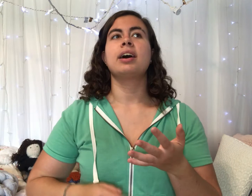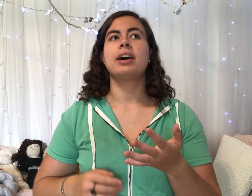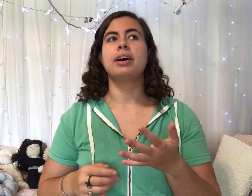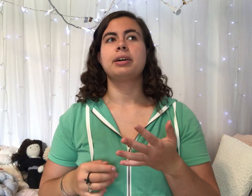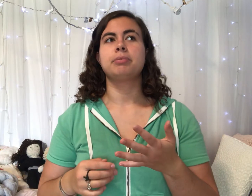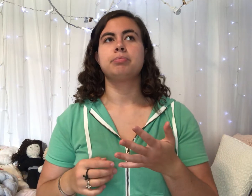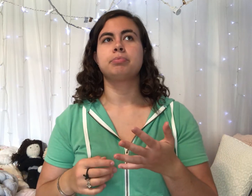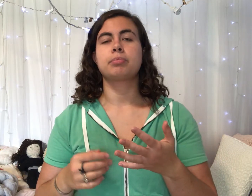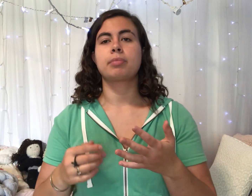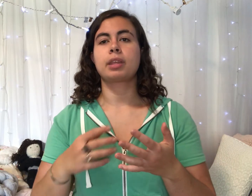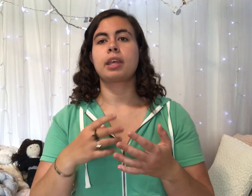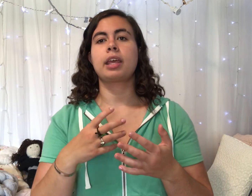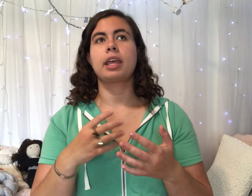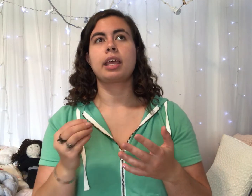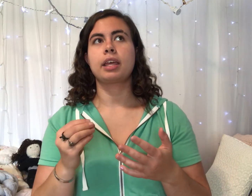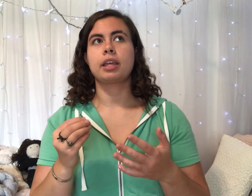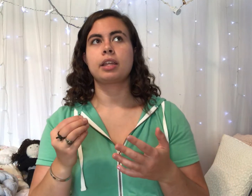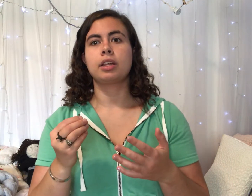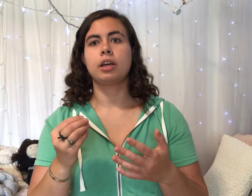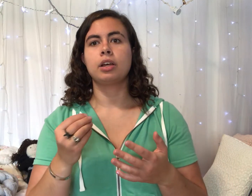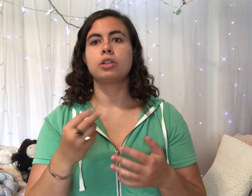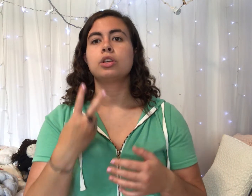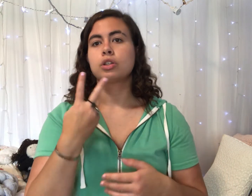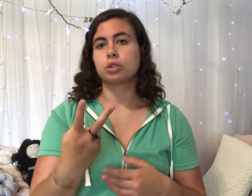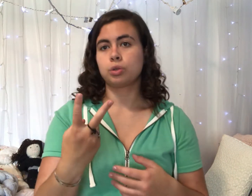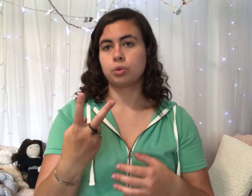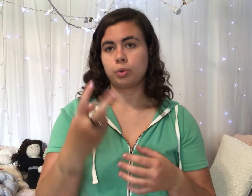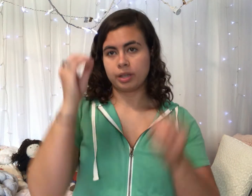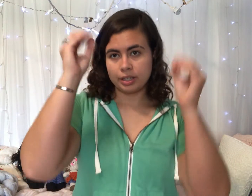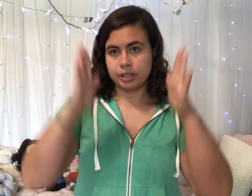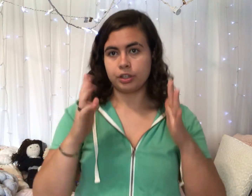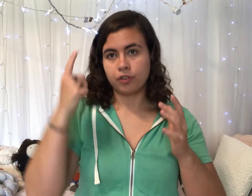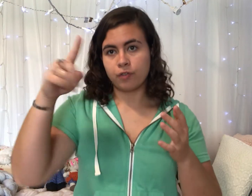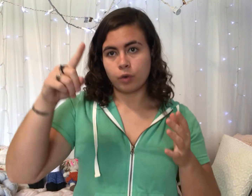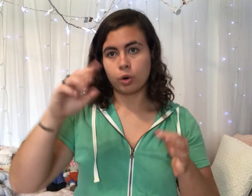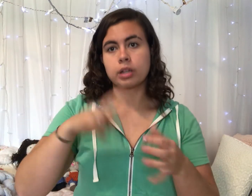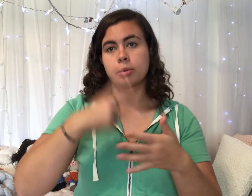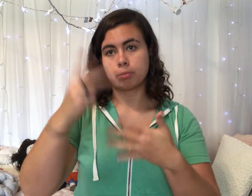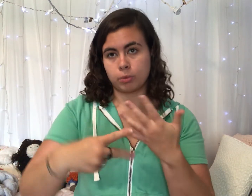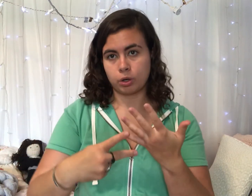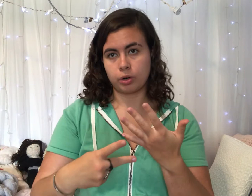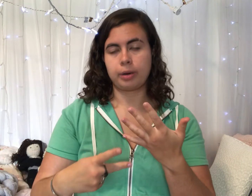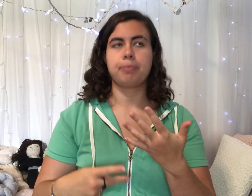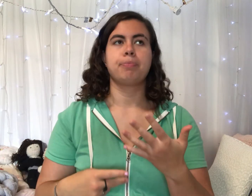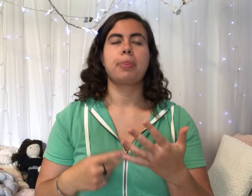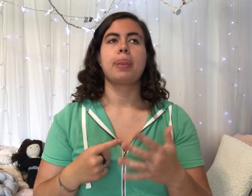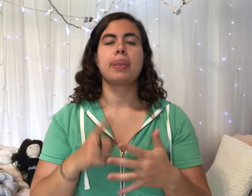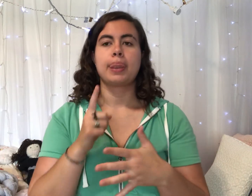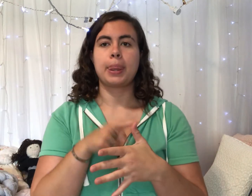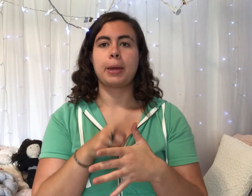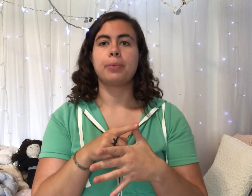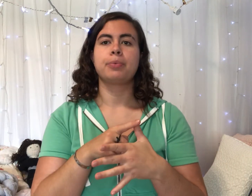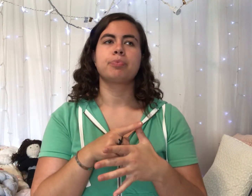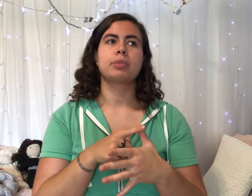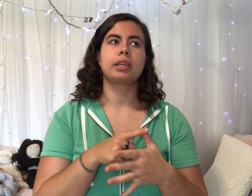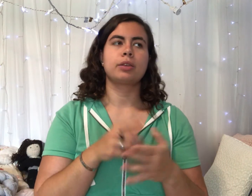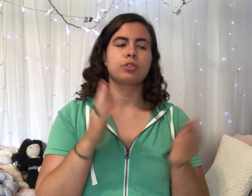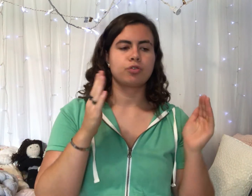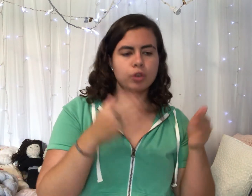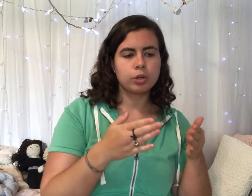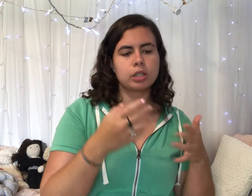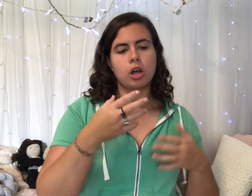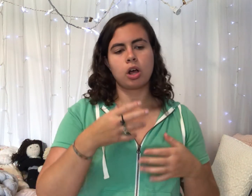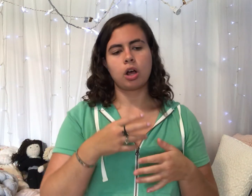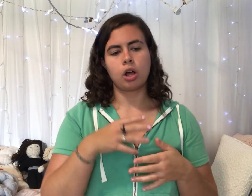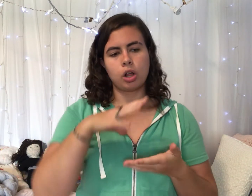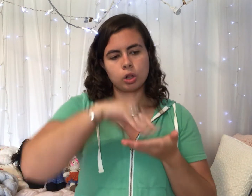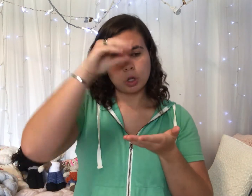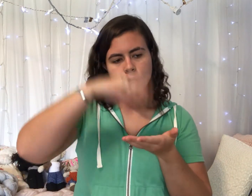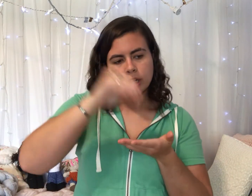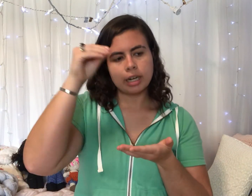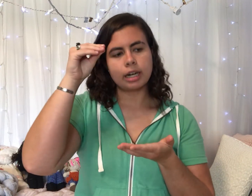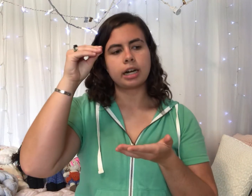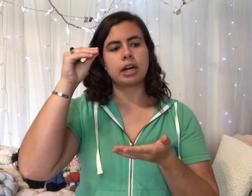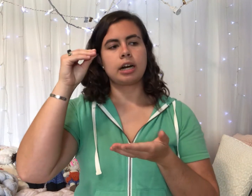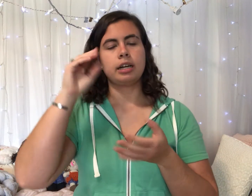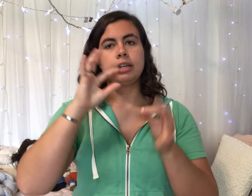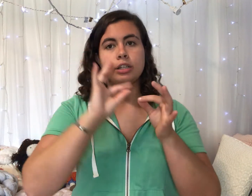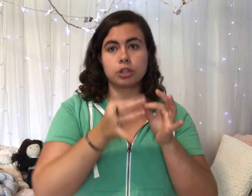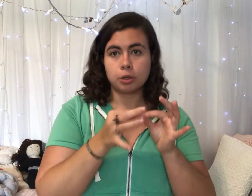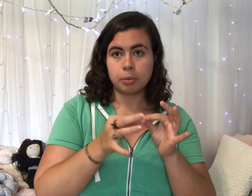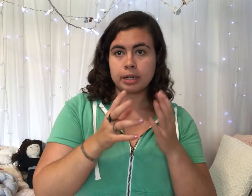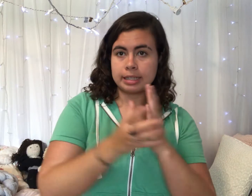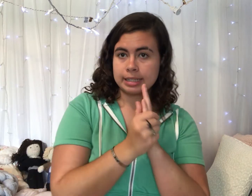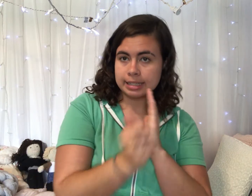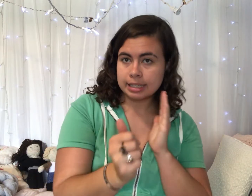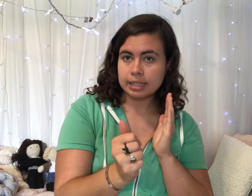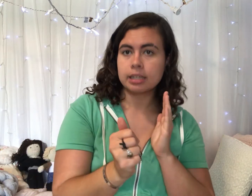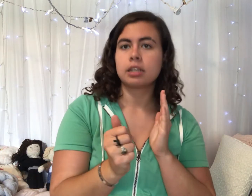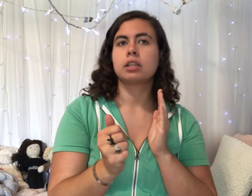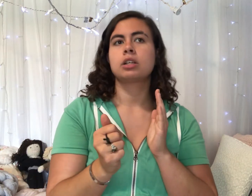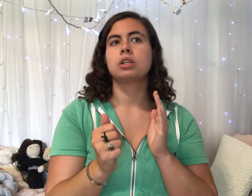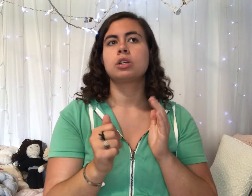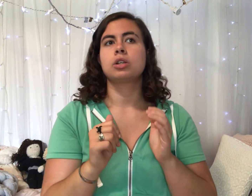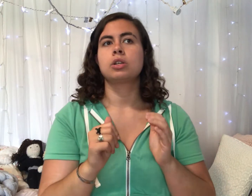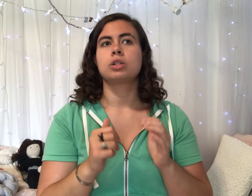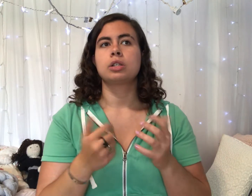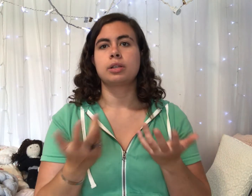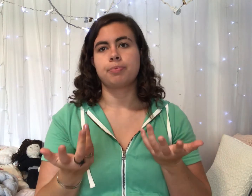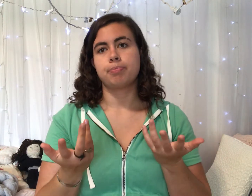There's also the two teachers for the program. In that class we focus on learning skills related to interpreting